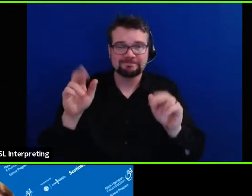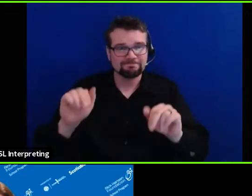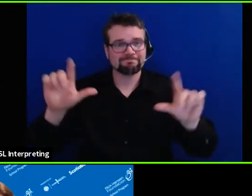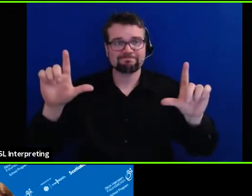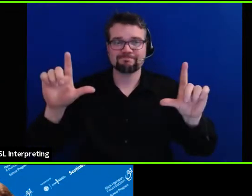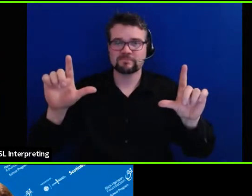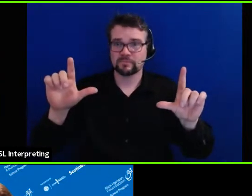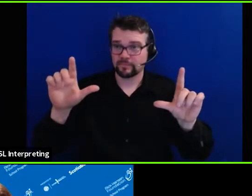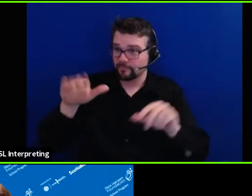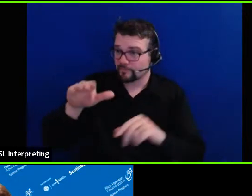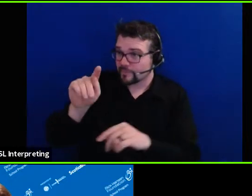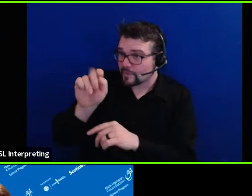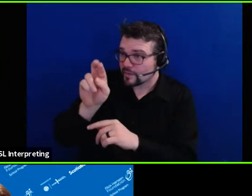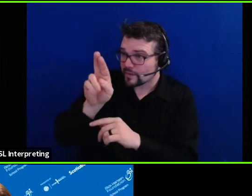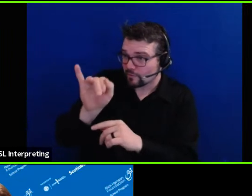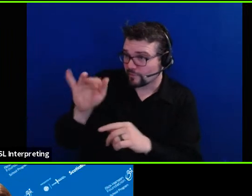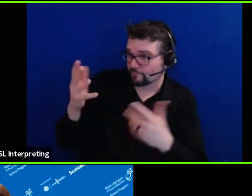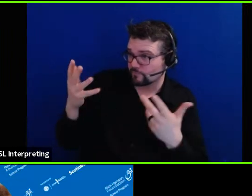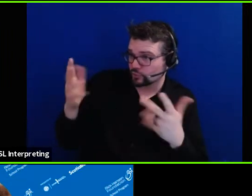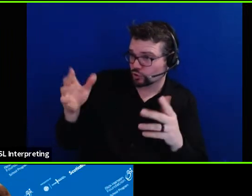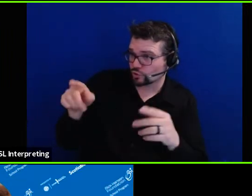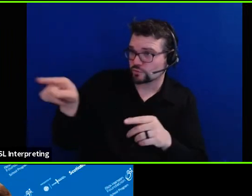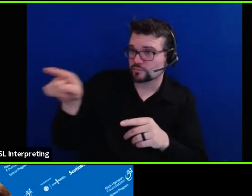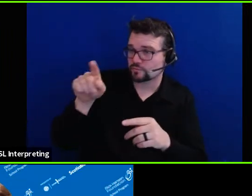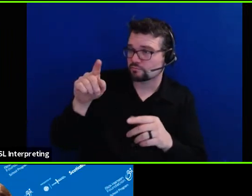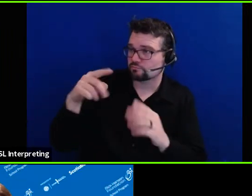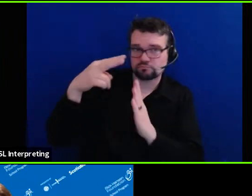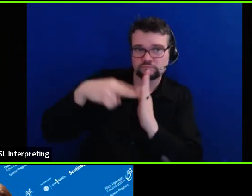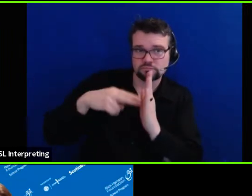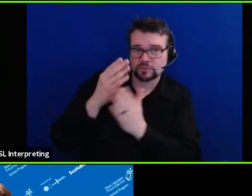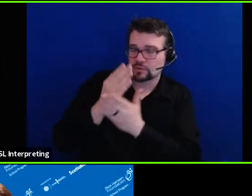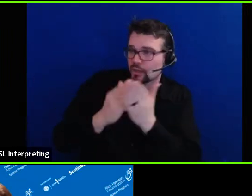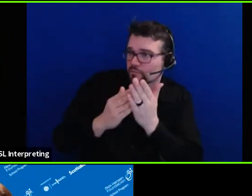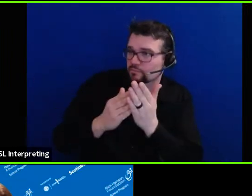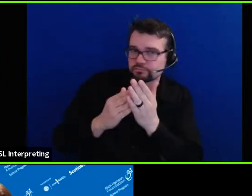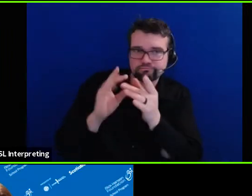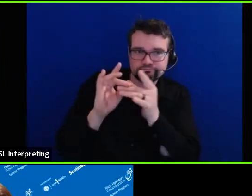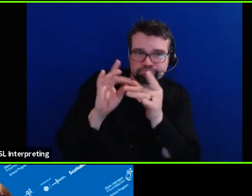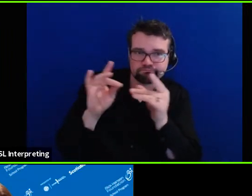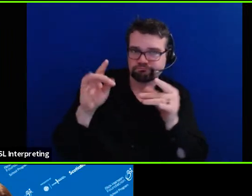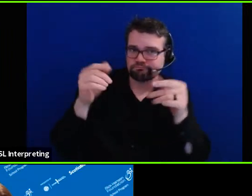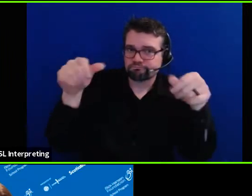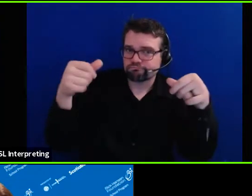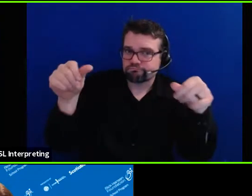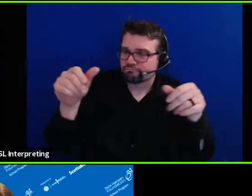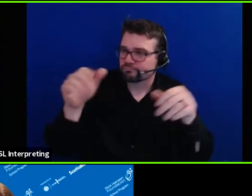LOOK AT SOME OF THE SOCIAL MEDIA POSTS ABOUT TODAY, ABOUT THE